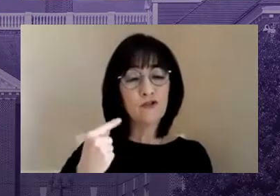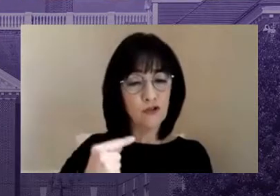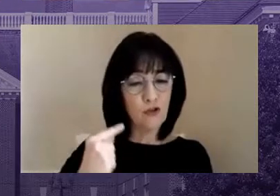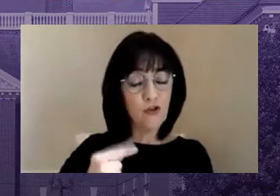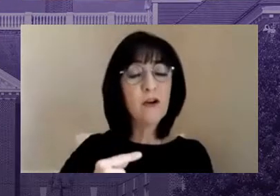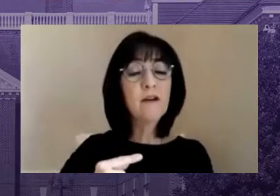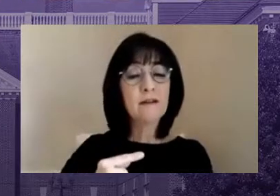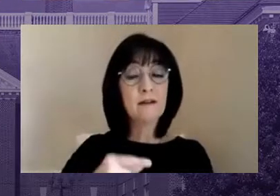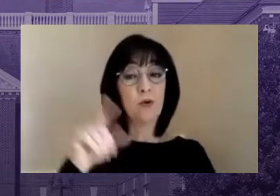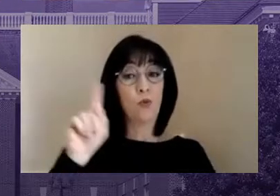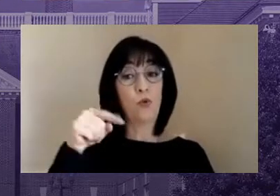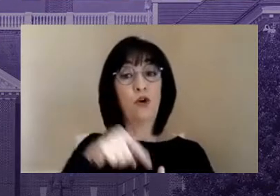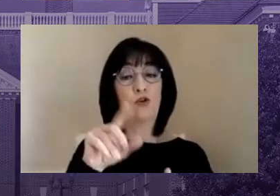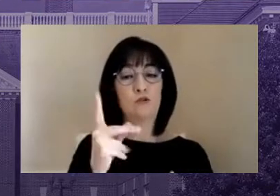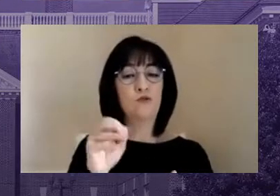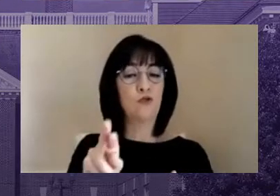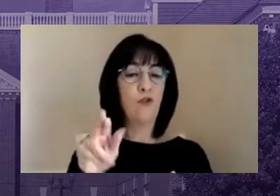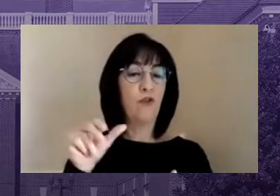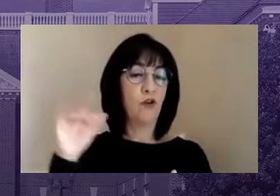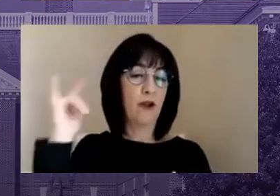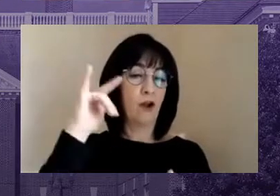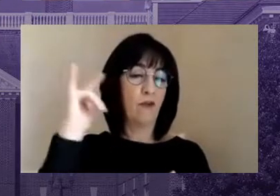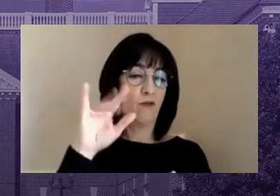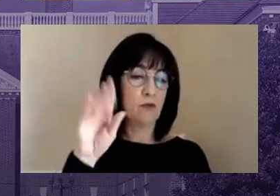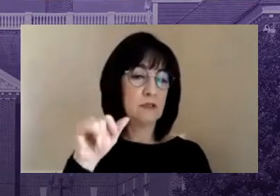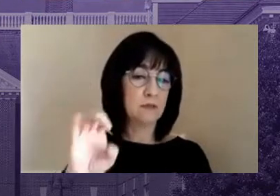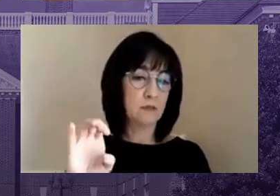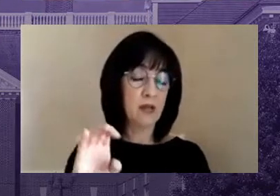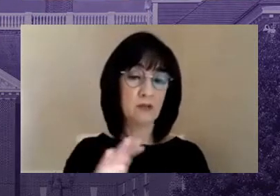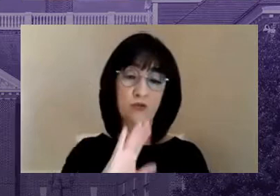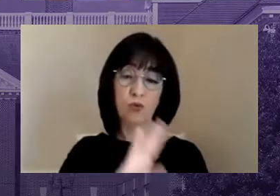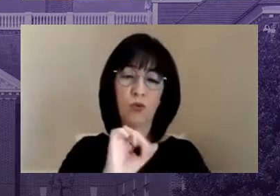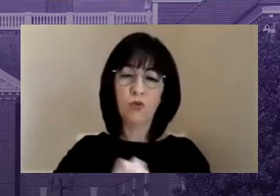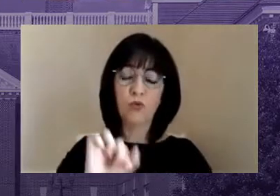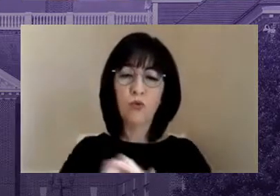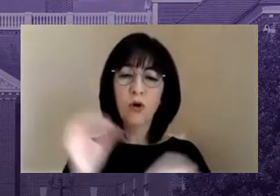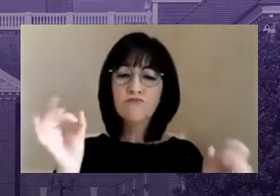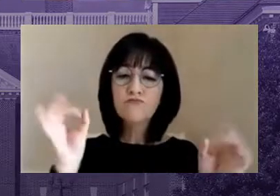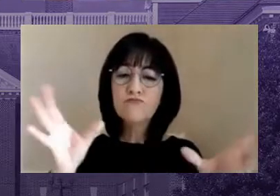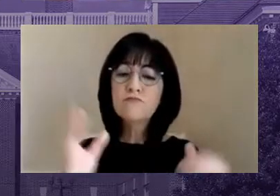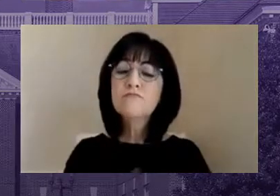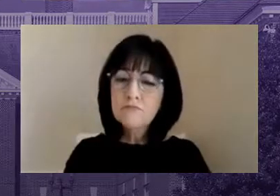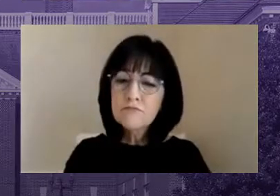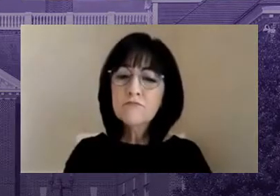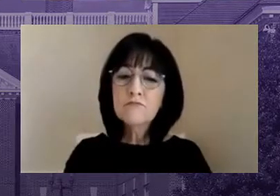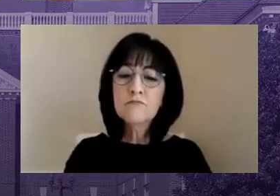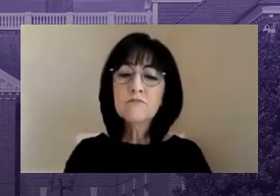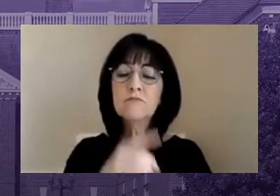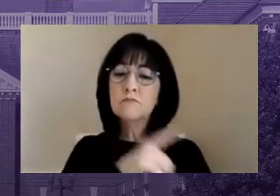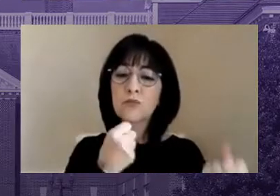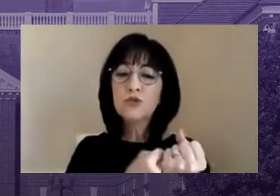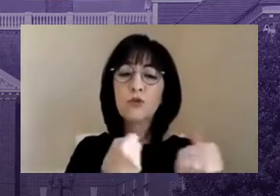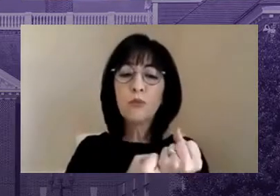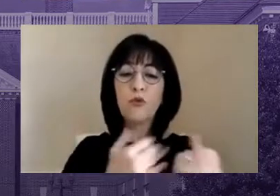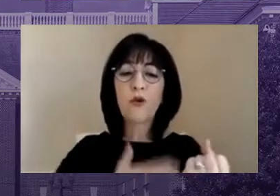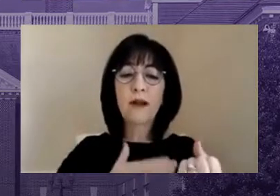the incredible missions that they have, in support of, our safety, the safety of our nation and of